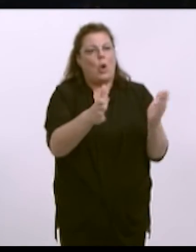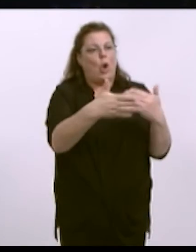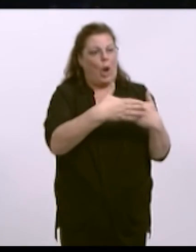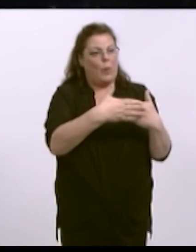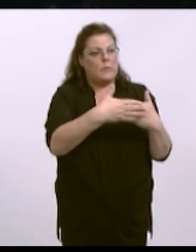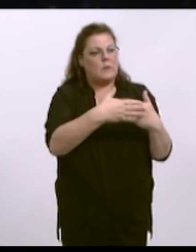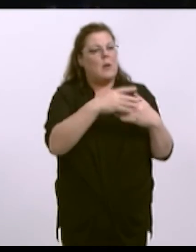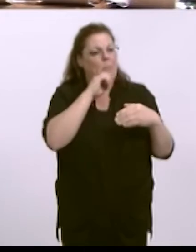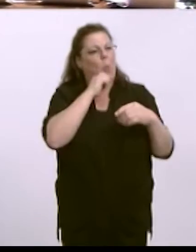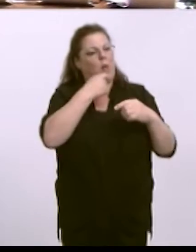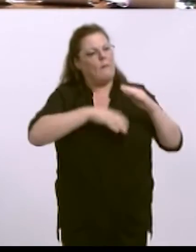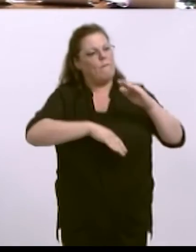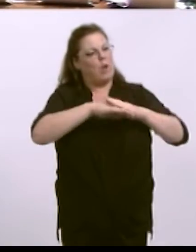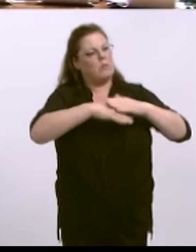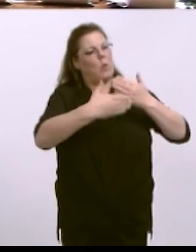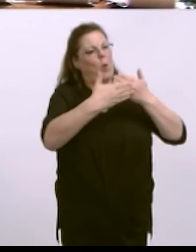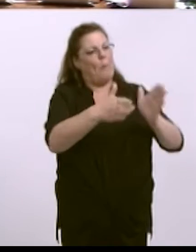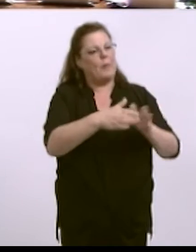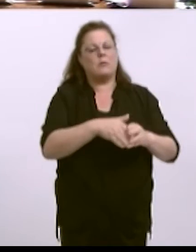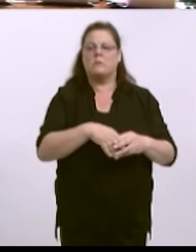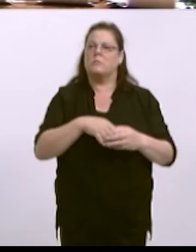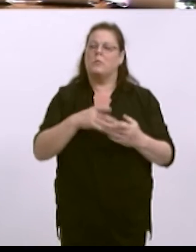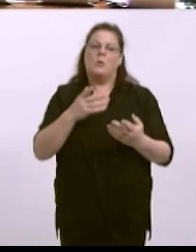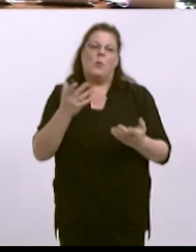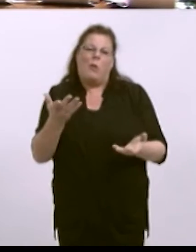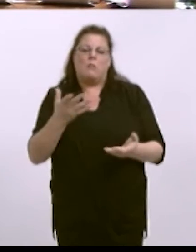Carwyn Jones: Ultimately, of course, it is a matter for the council, but I hope that